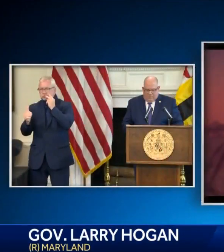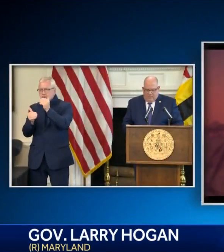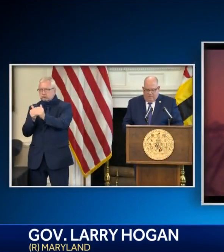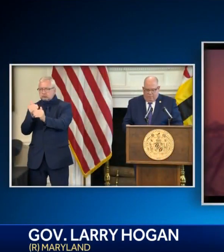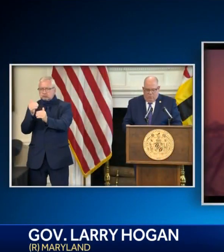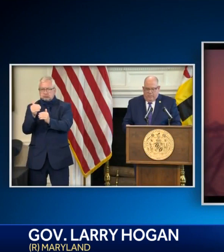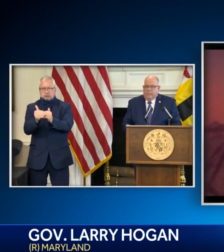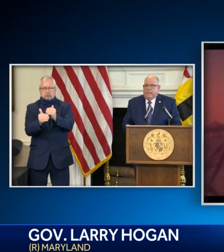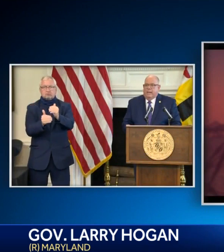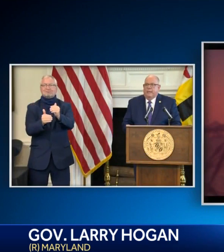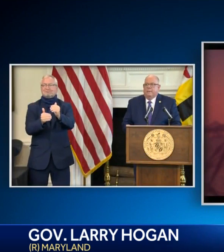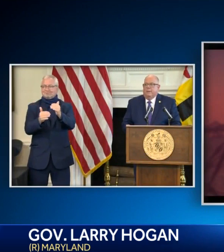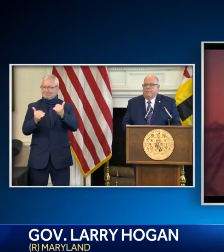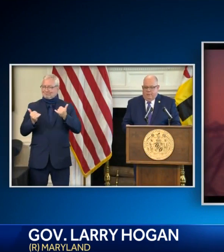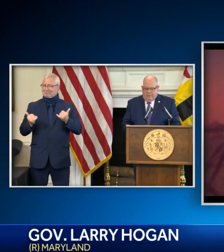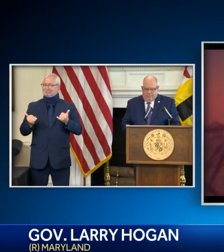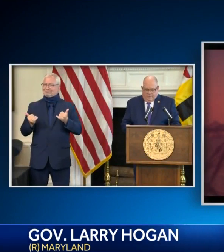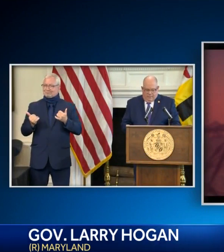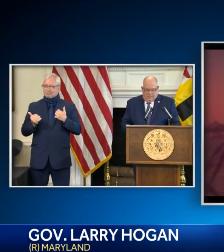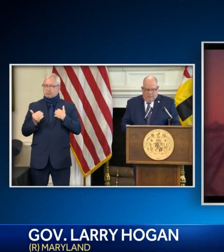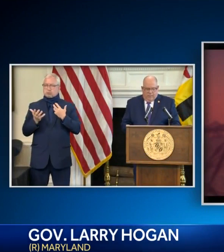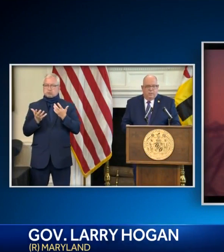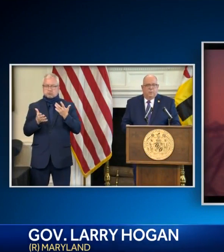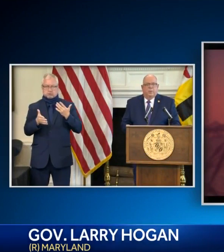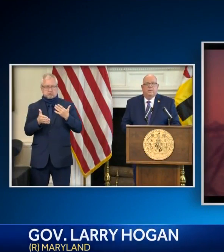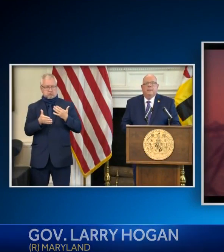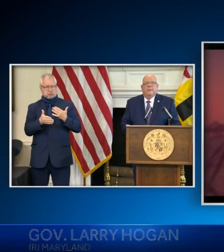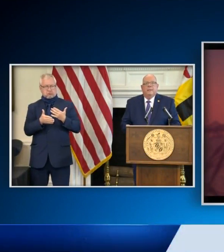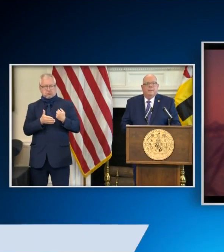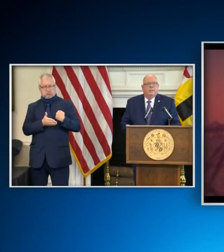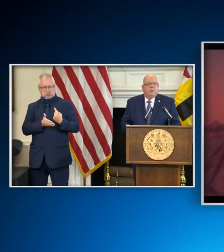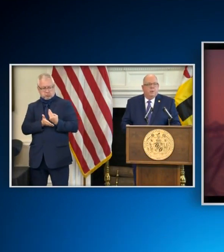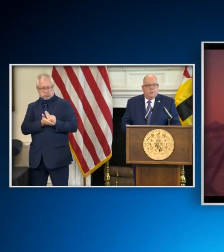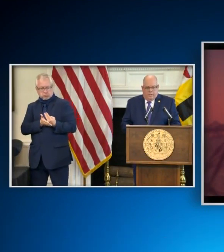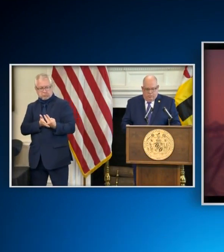ENTERING STAGE ONE OF OUR STATES RECOVERY.